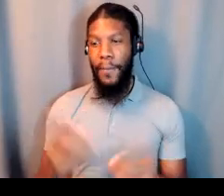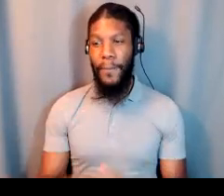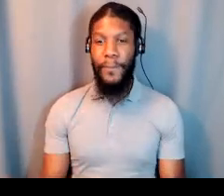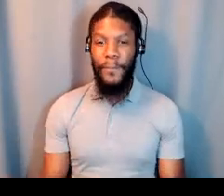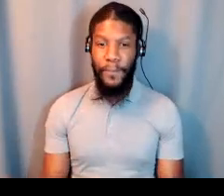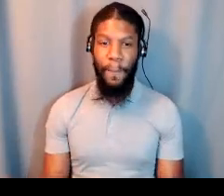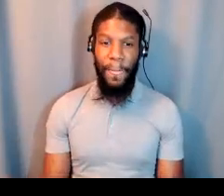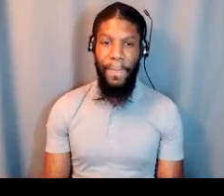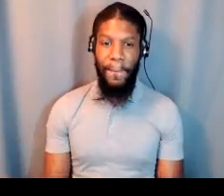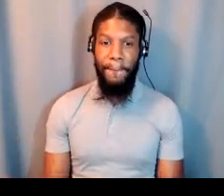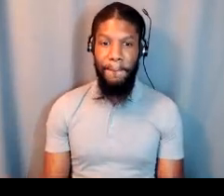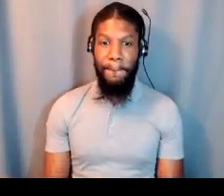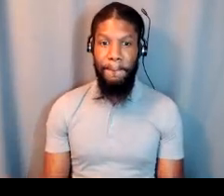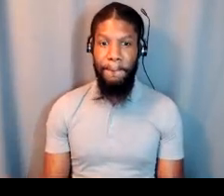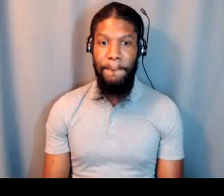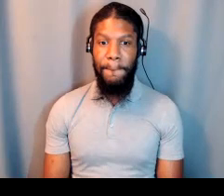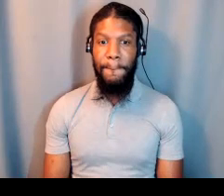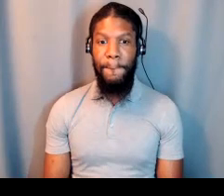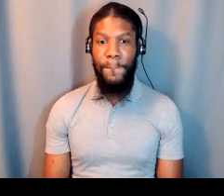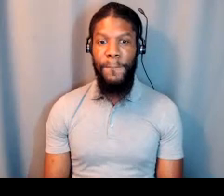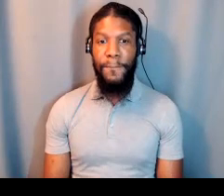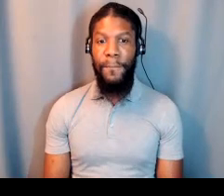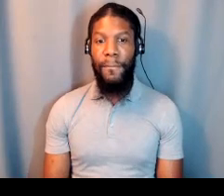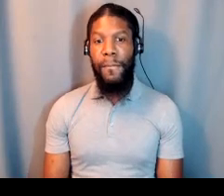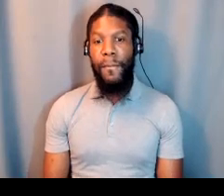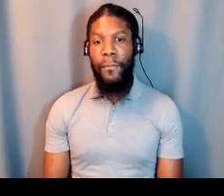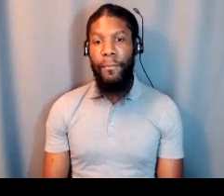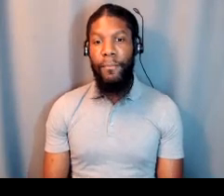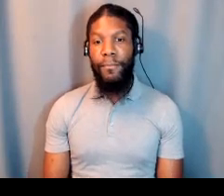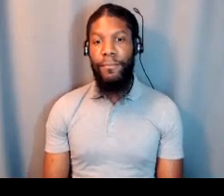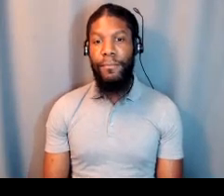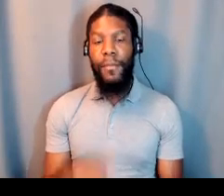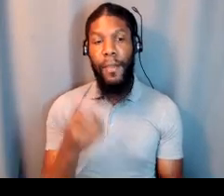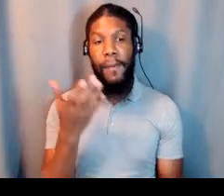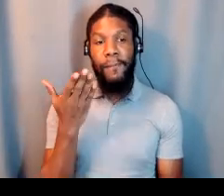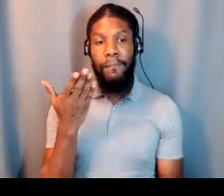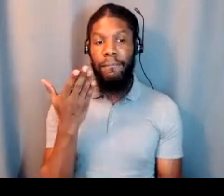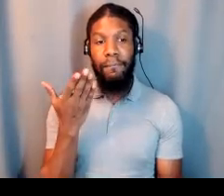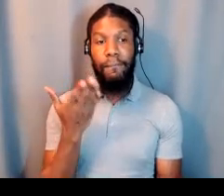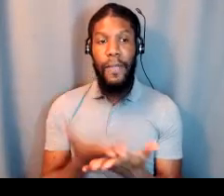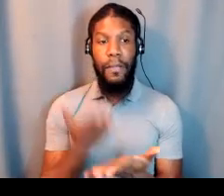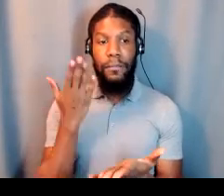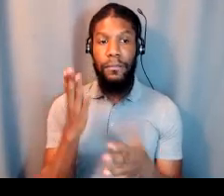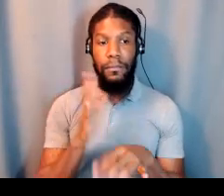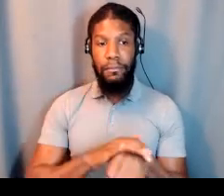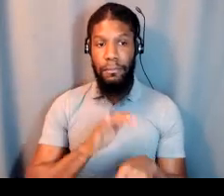"Do you have any suggestions "for validating Englishes other than standard "while teaching the standard form